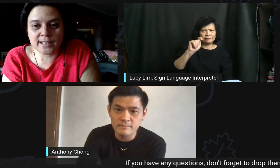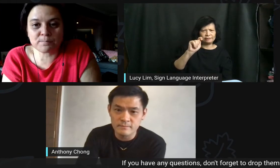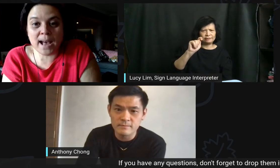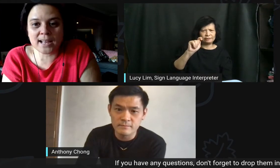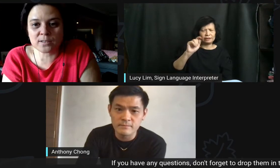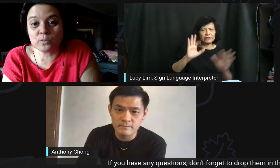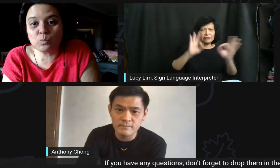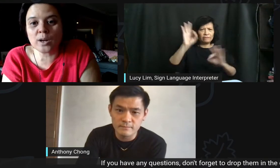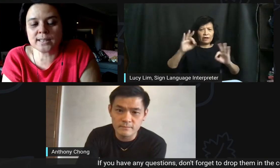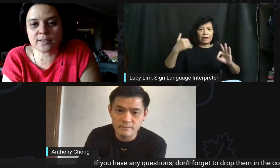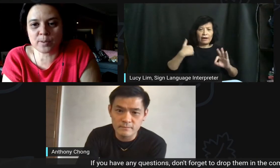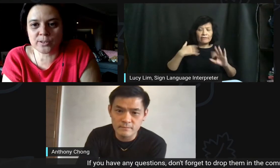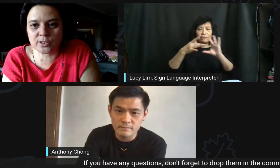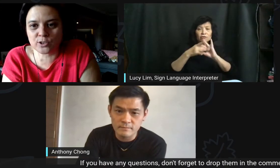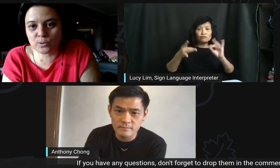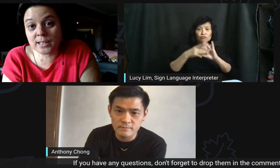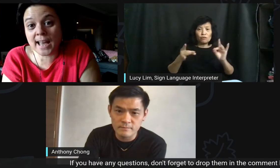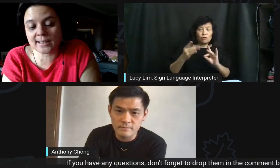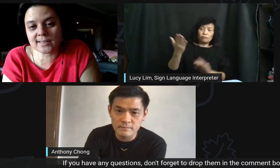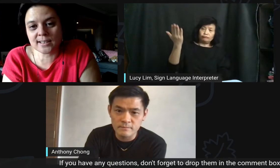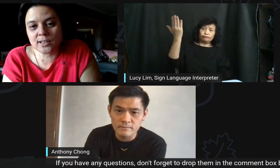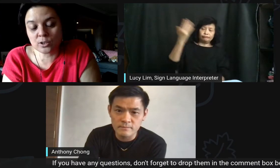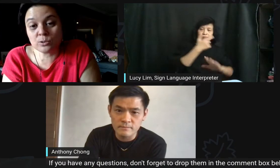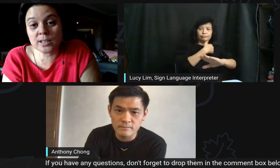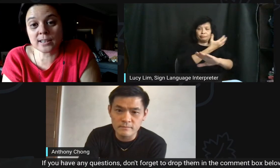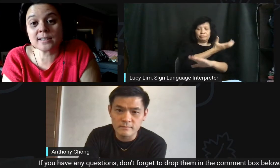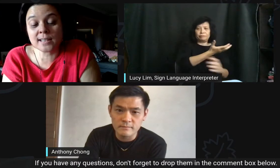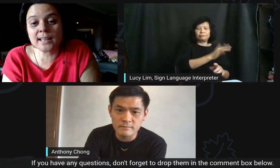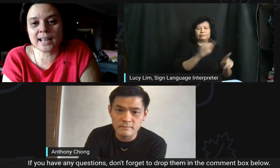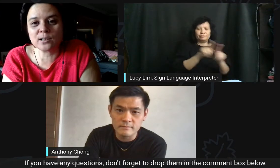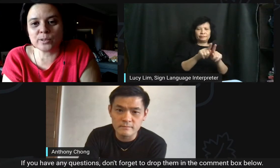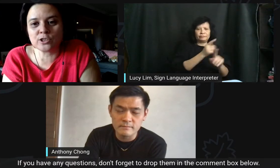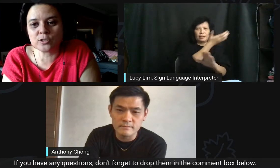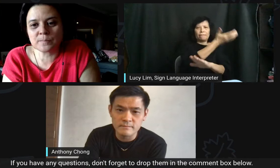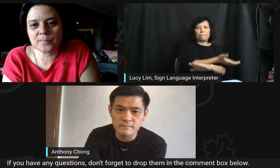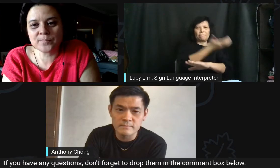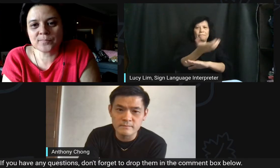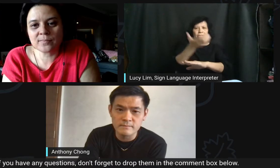is passed from one Deaf person to the next using sign language.